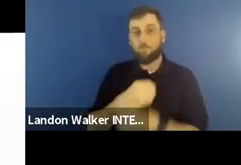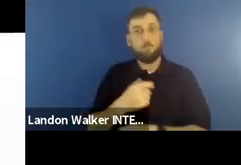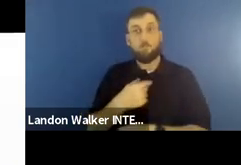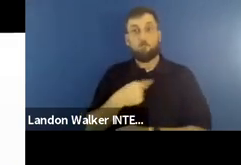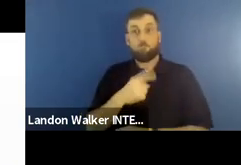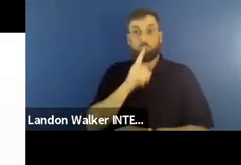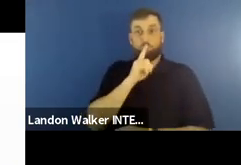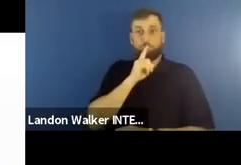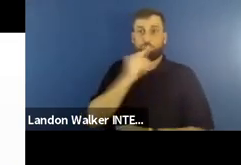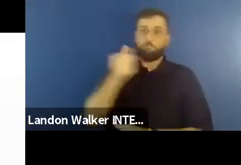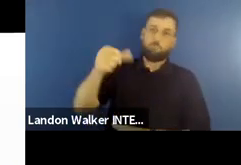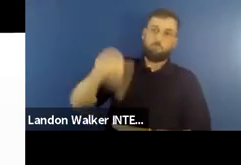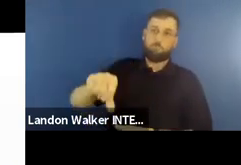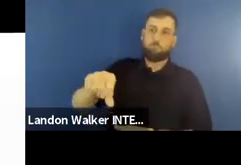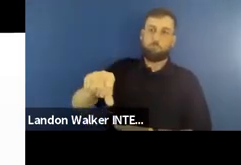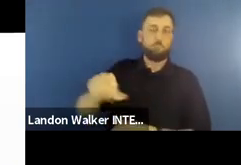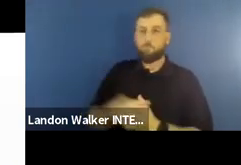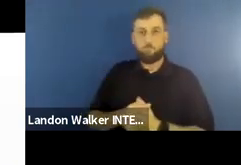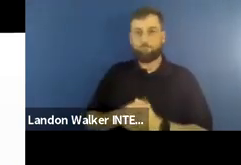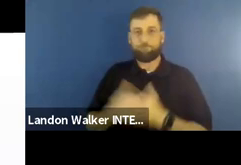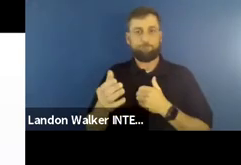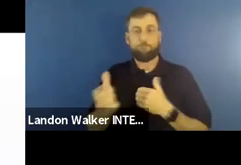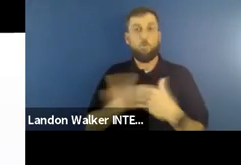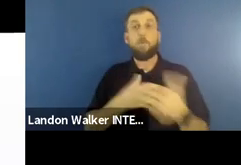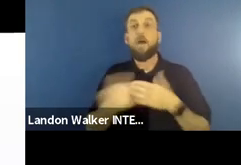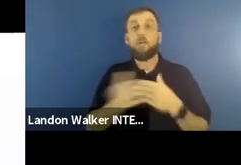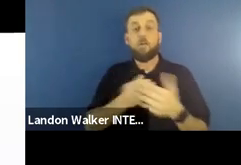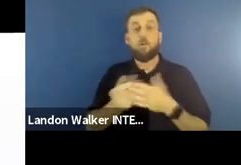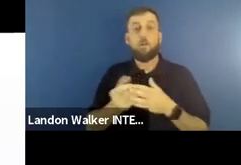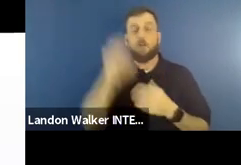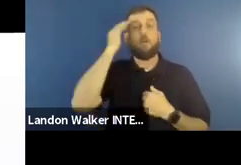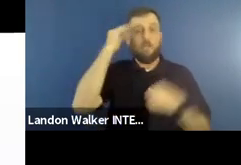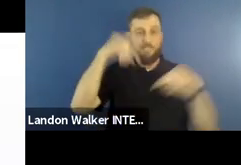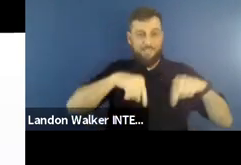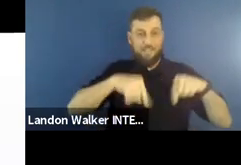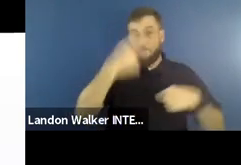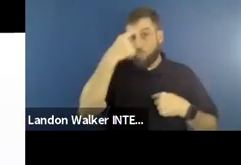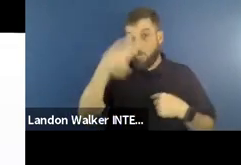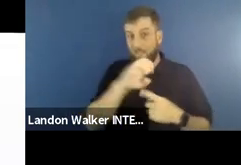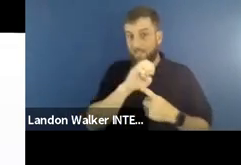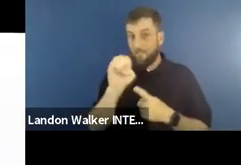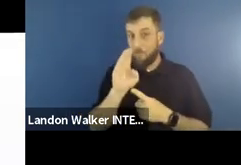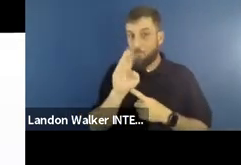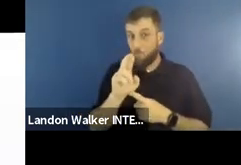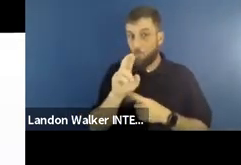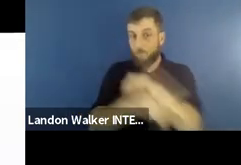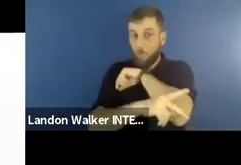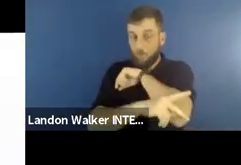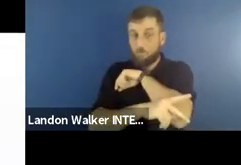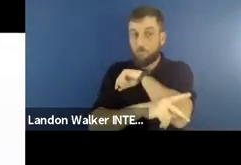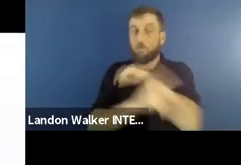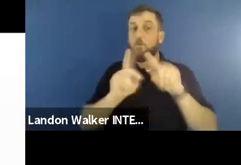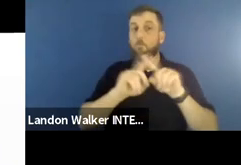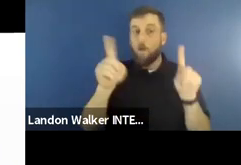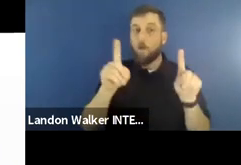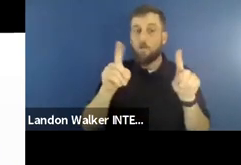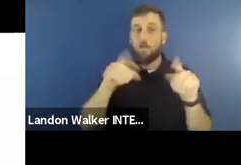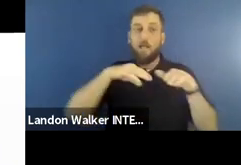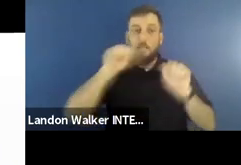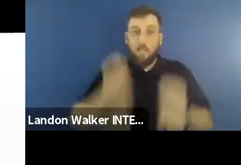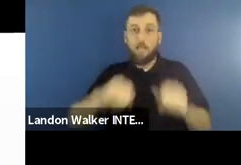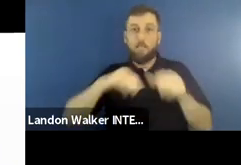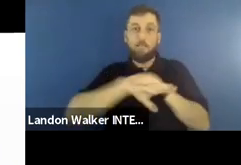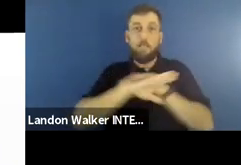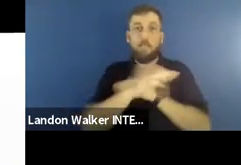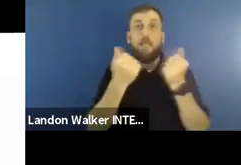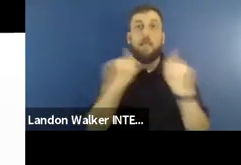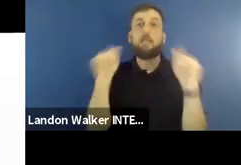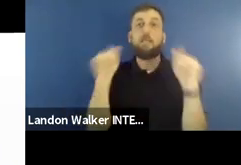We don't turn them away. And it really doesn't matter. Although this facility is for East Baton Rouge Parish. We try our best to make sure that this accessible to anybody that's in crisis.